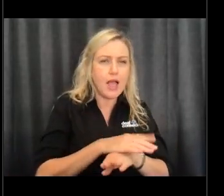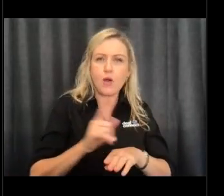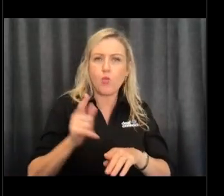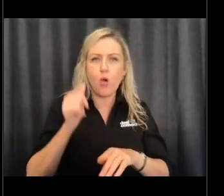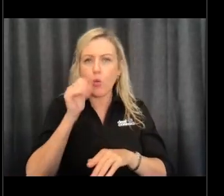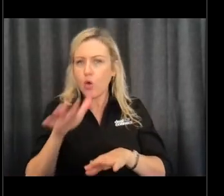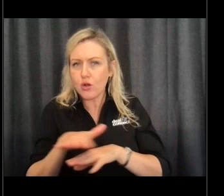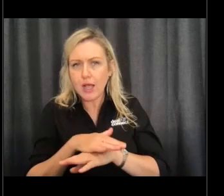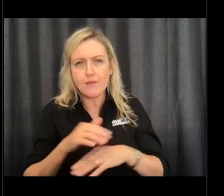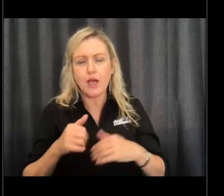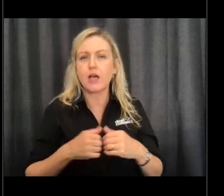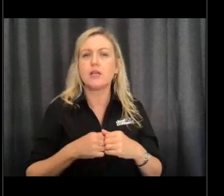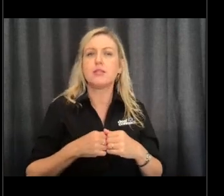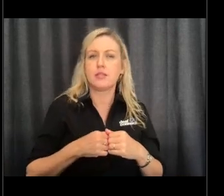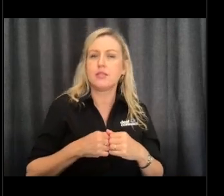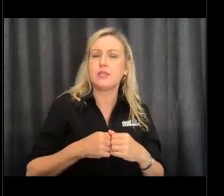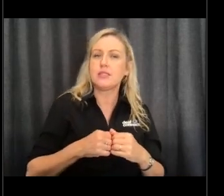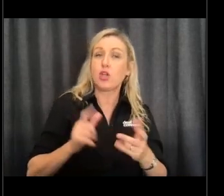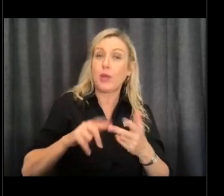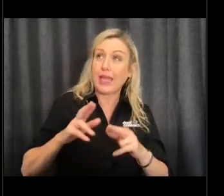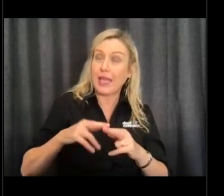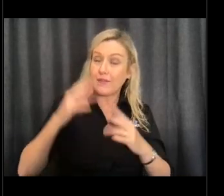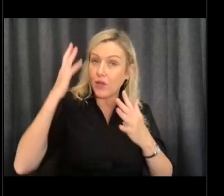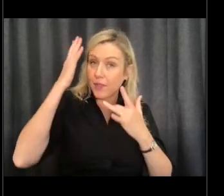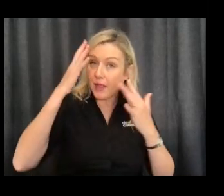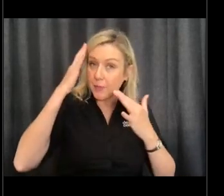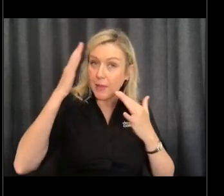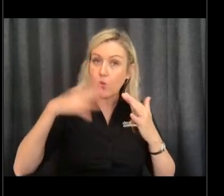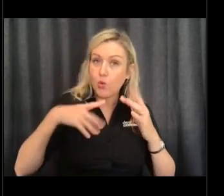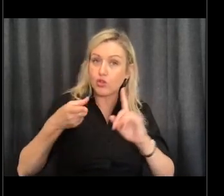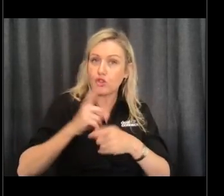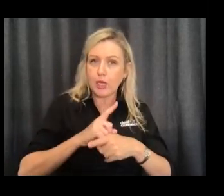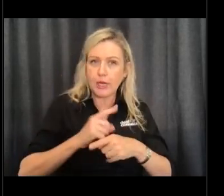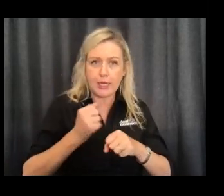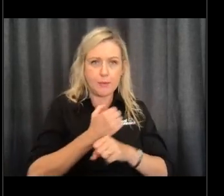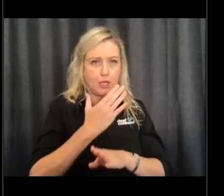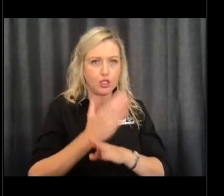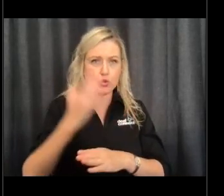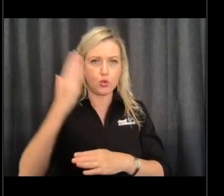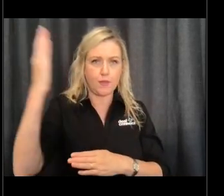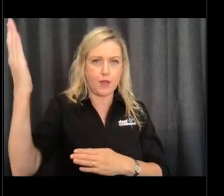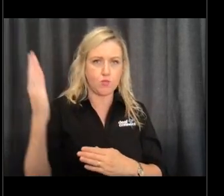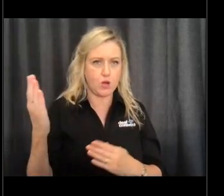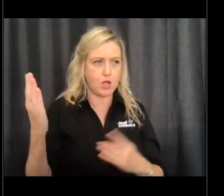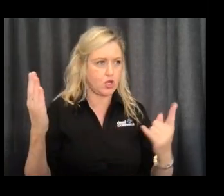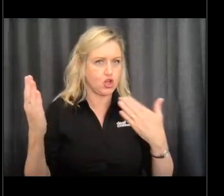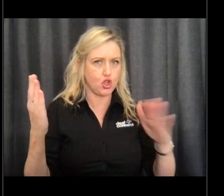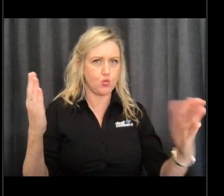thinking about changing to get your head around all of that. Paul, do you mind if we just go back to underinsurance.